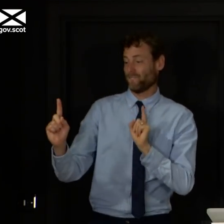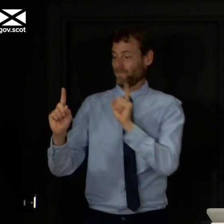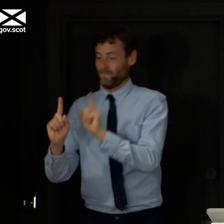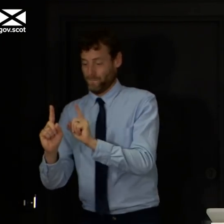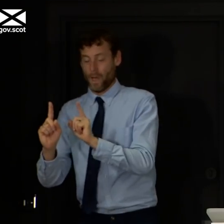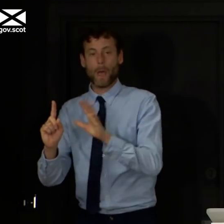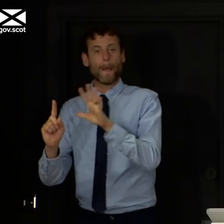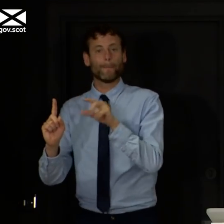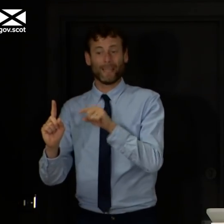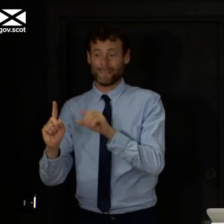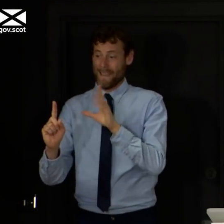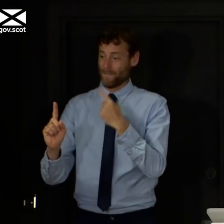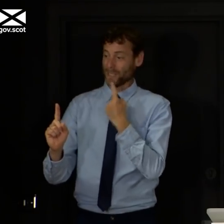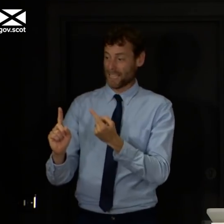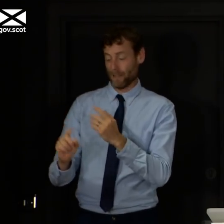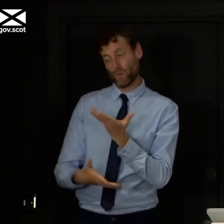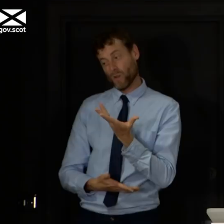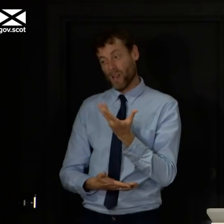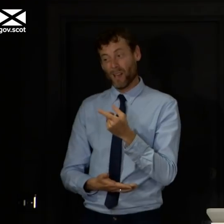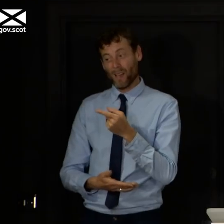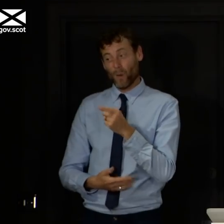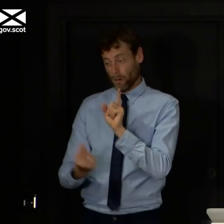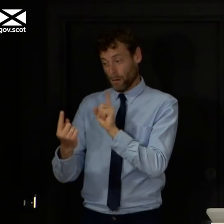distance there are other things you would have to do potentially to mitigate that. Some